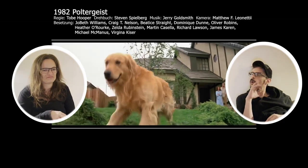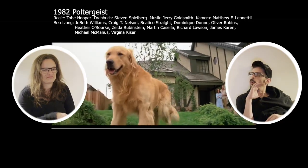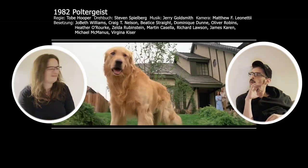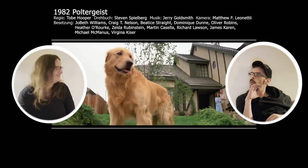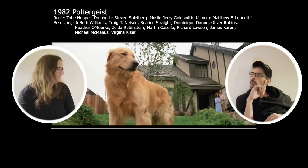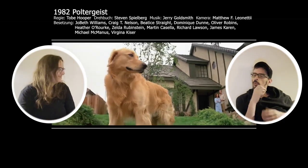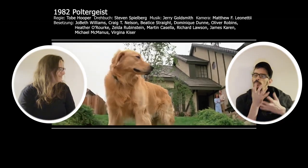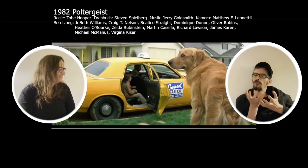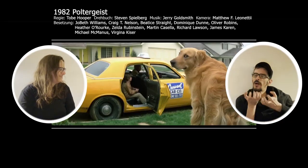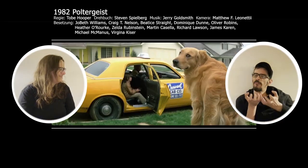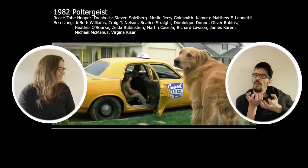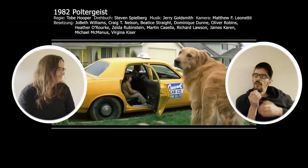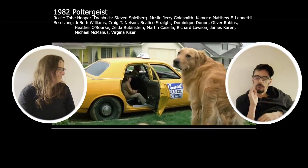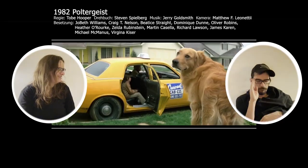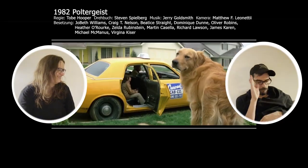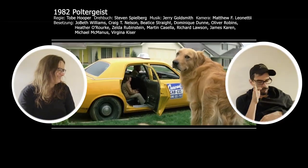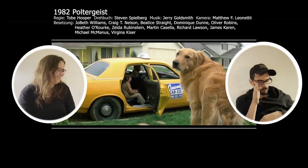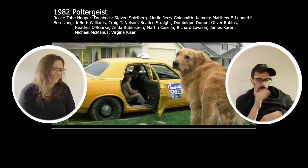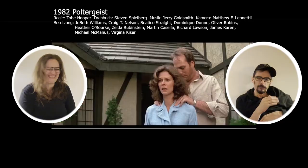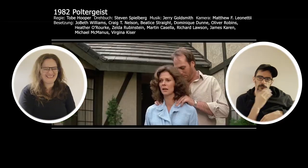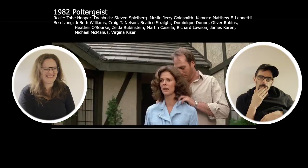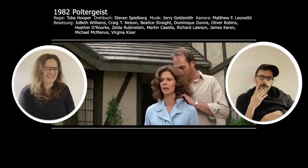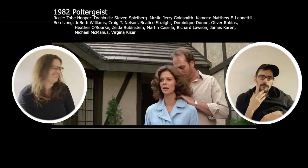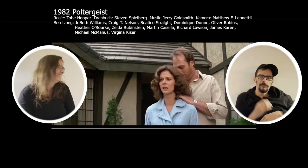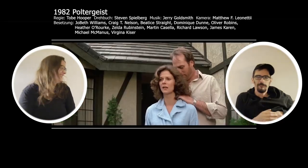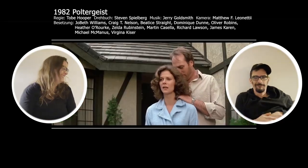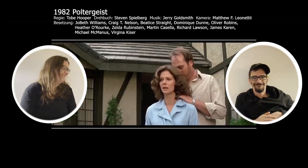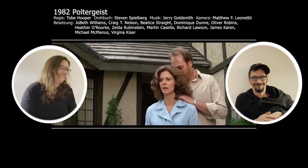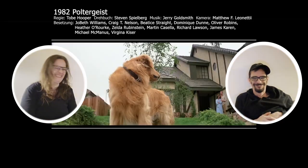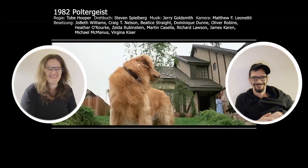How he sneaks away. - Even the dog decides to leave voluntarily.